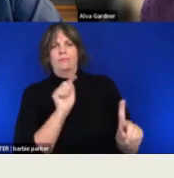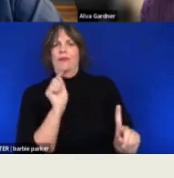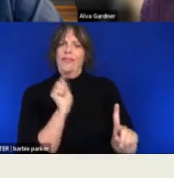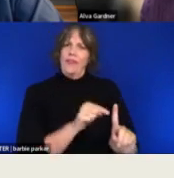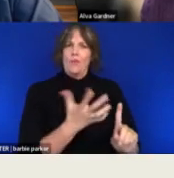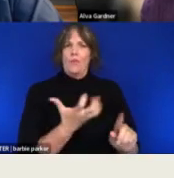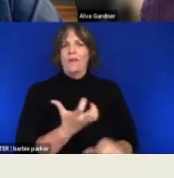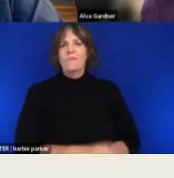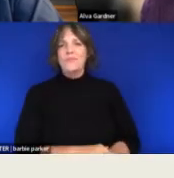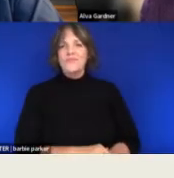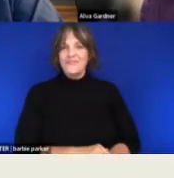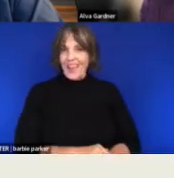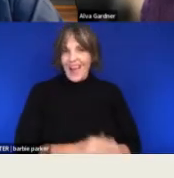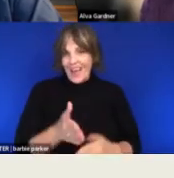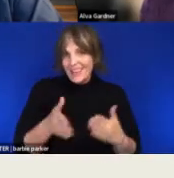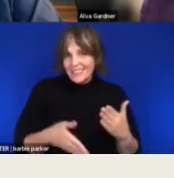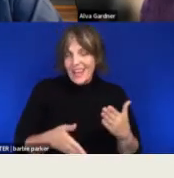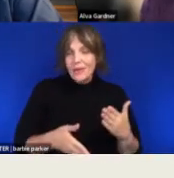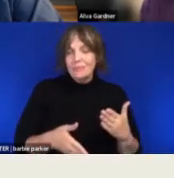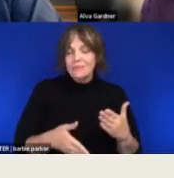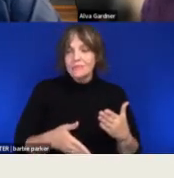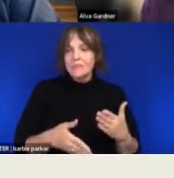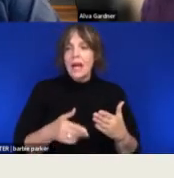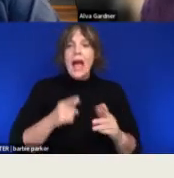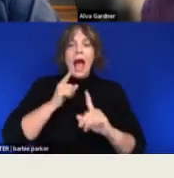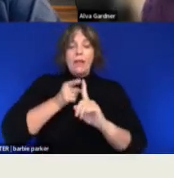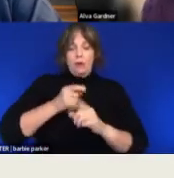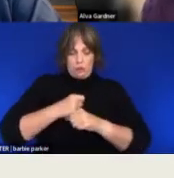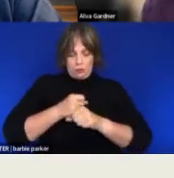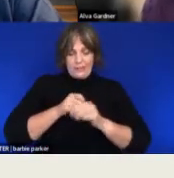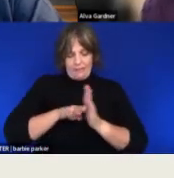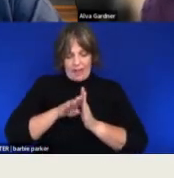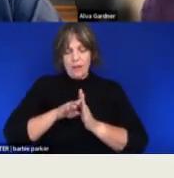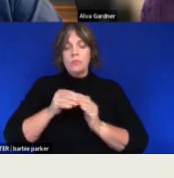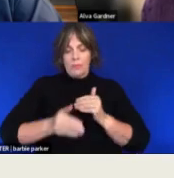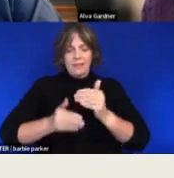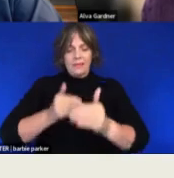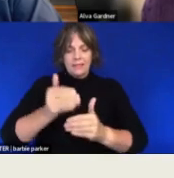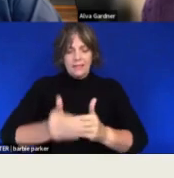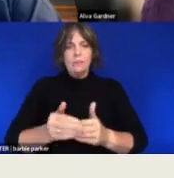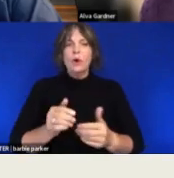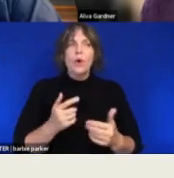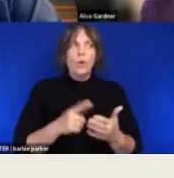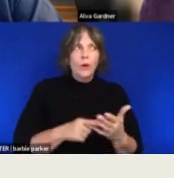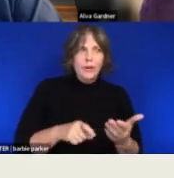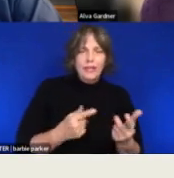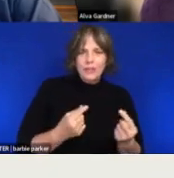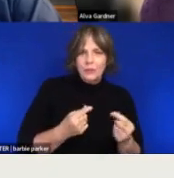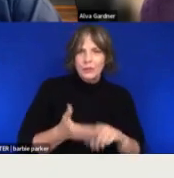outcome. The goals we develop will be the steps that, what do we need to do to improve personal hygiene? What do we need to do to increase physical